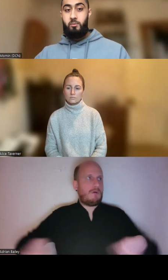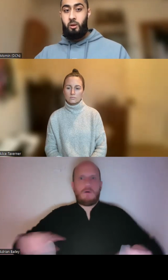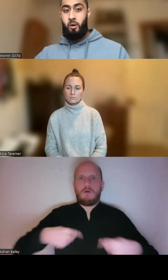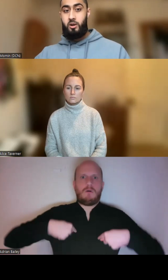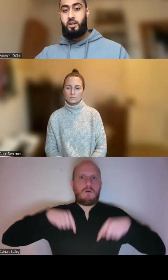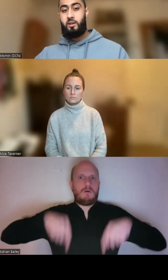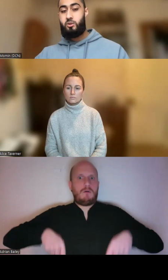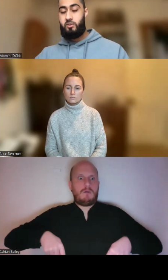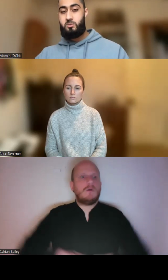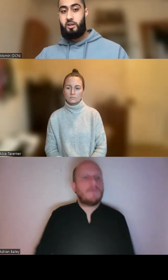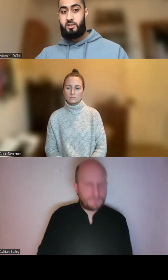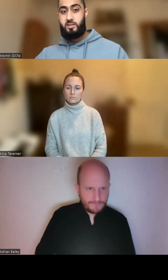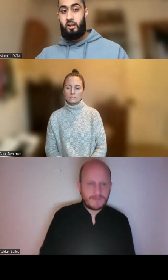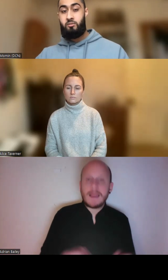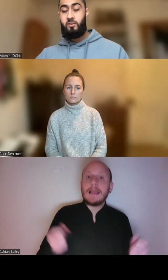Email marketing sort of explains itself